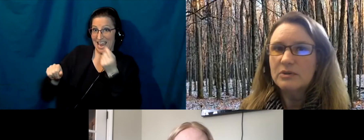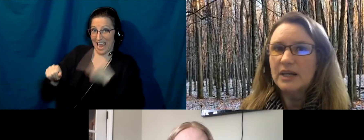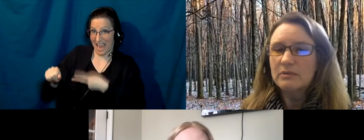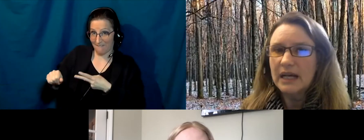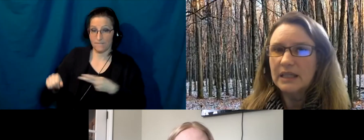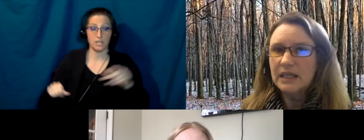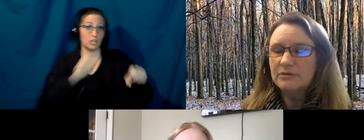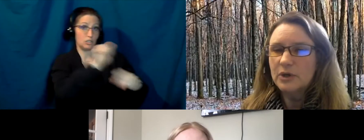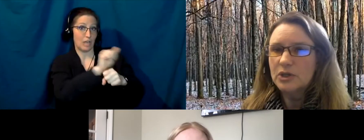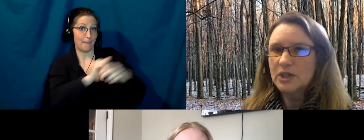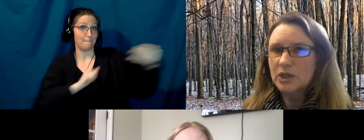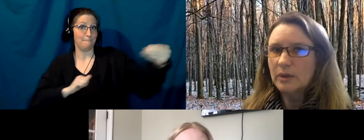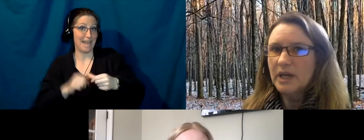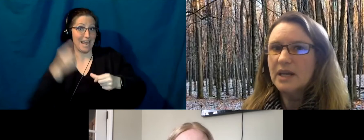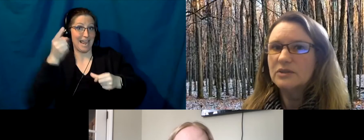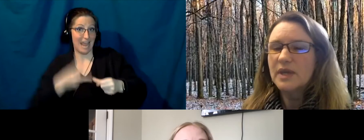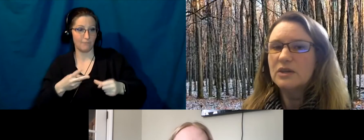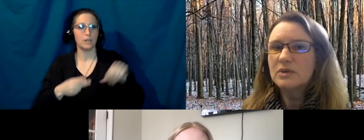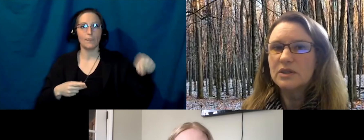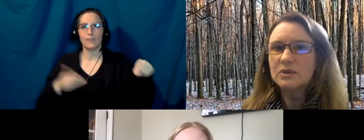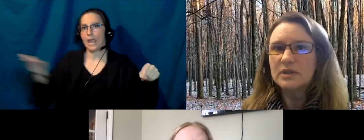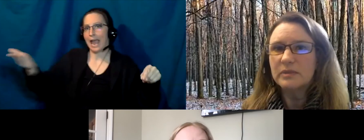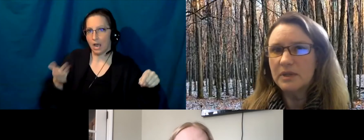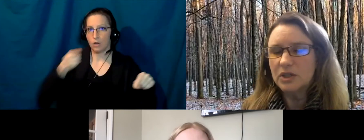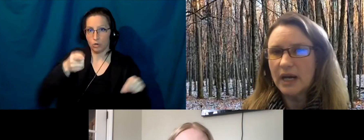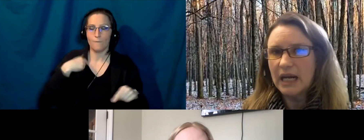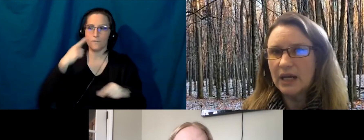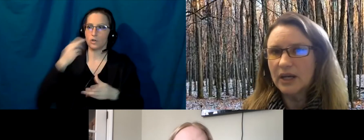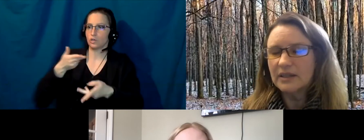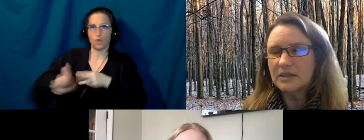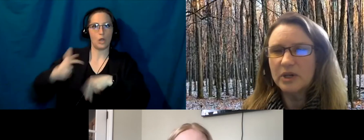on directly for a short term and so that you can do some limited training or get experience